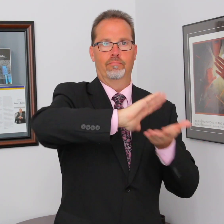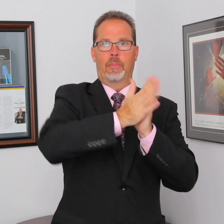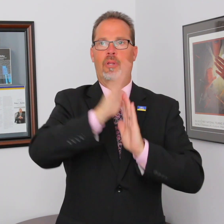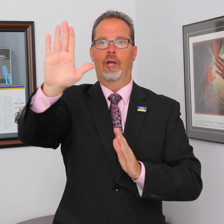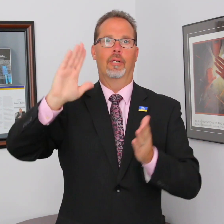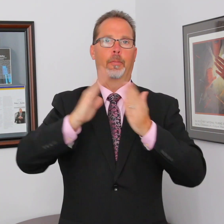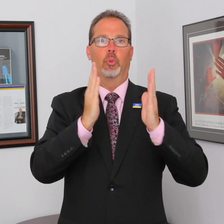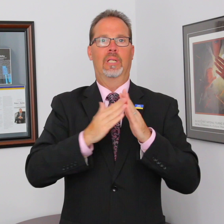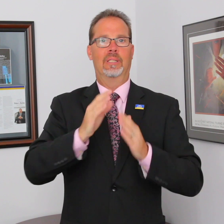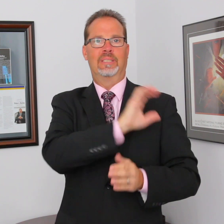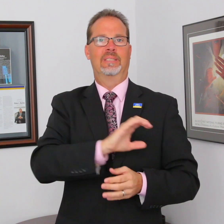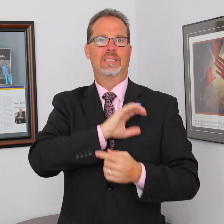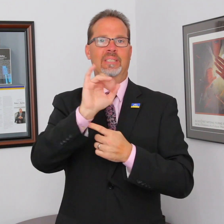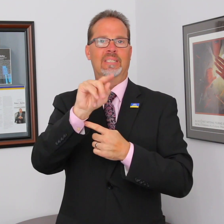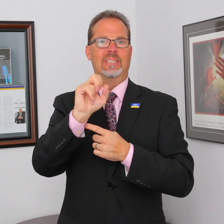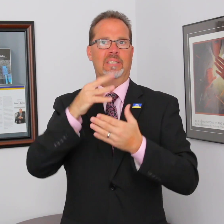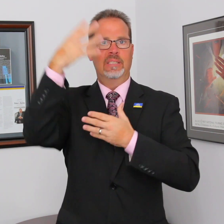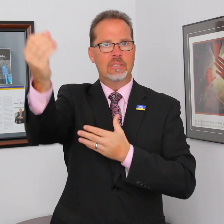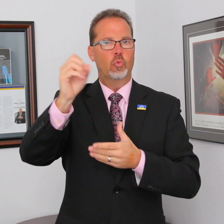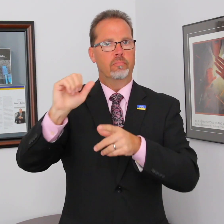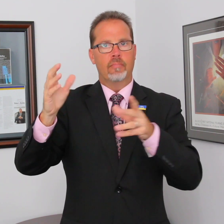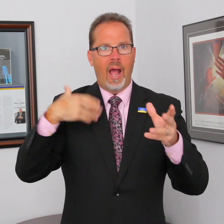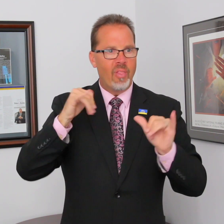what those jobs are and what kinds of things are involved with becoming a